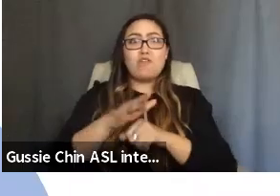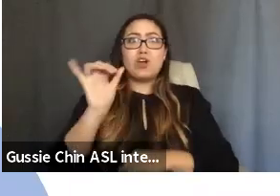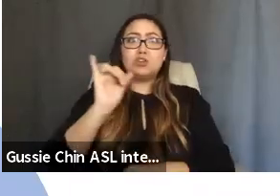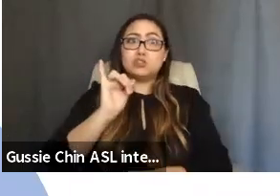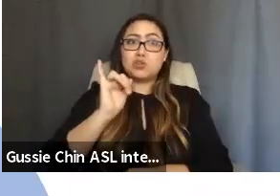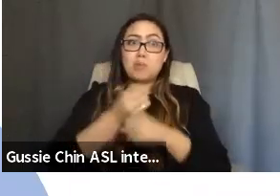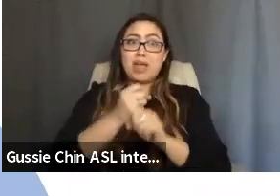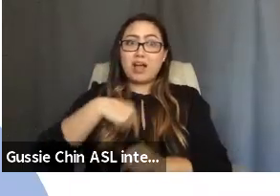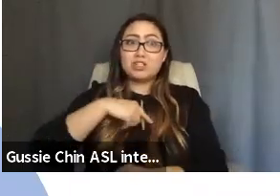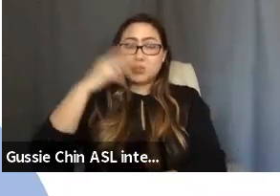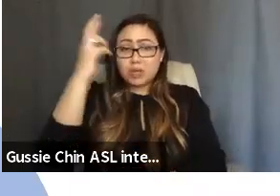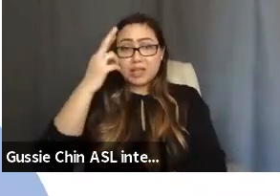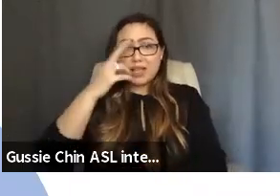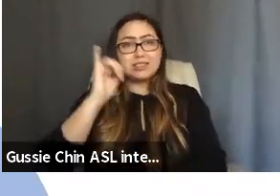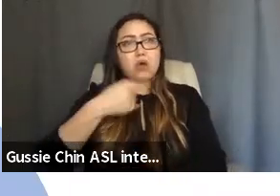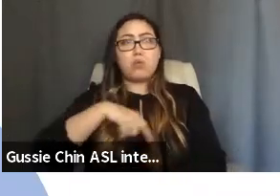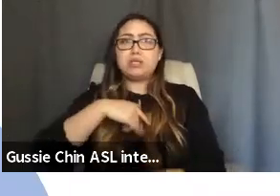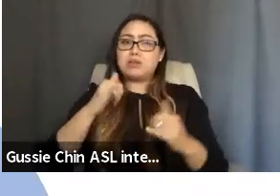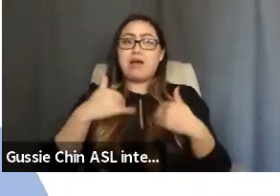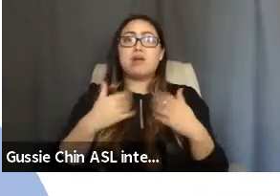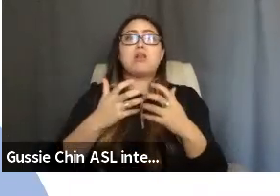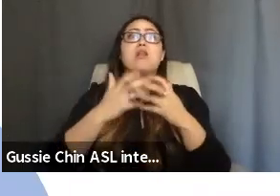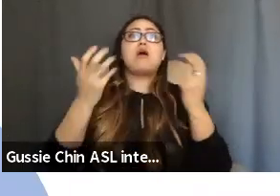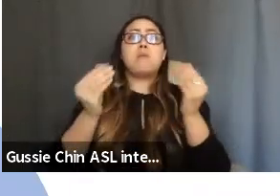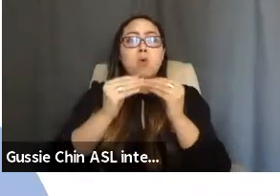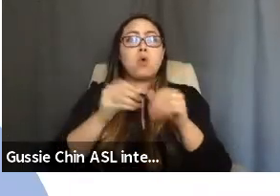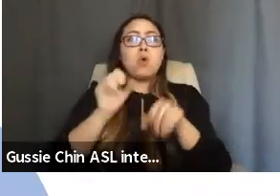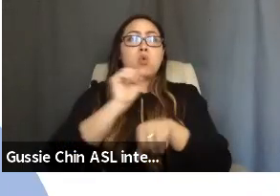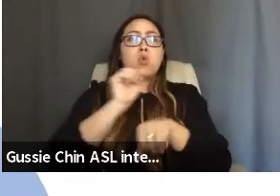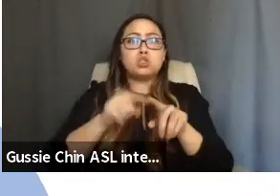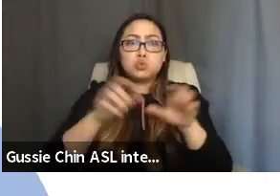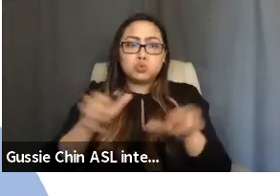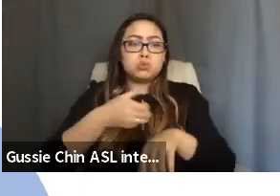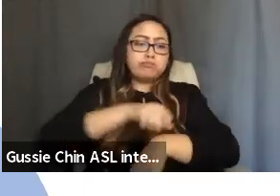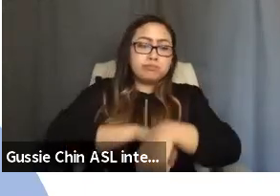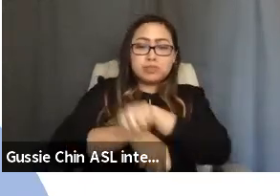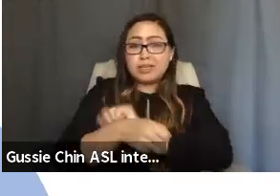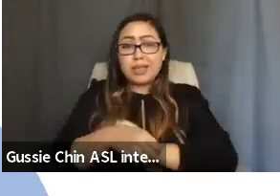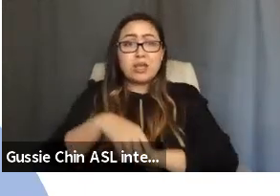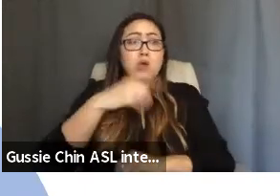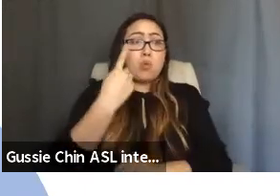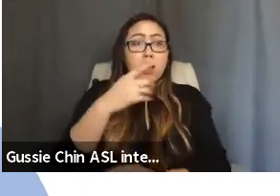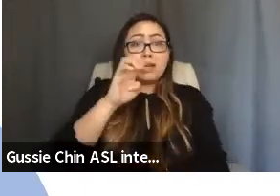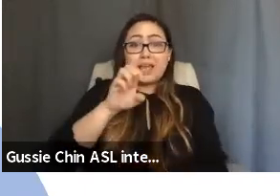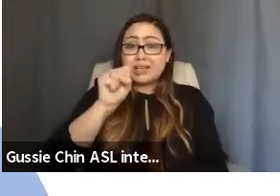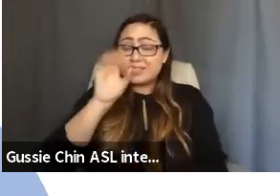ground can still be left uncovered. It can't just be one ESF. It cannot even just be our 3,